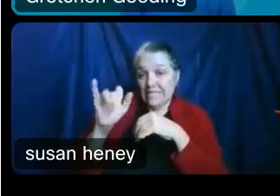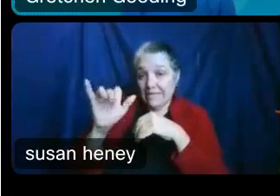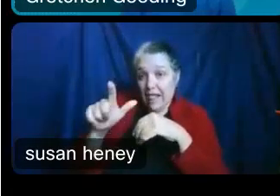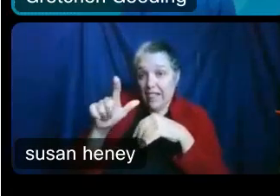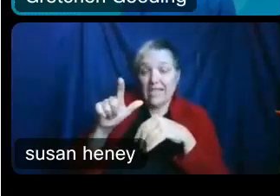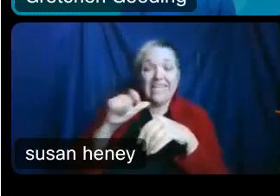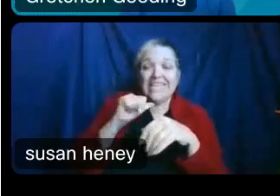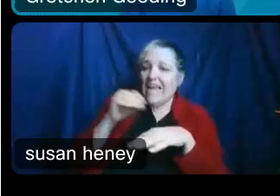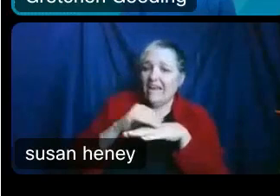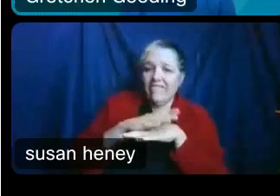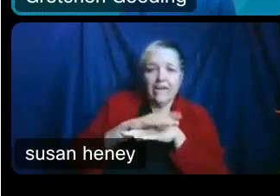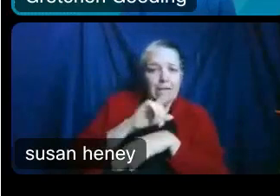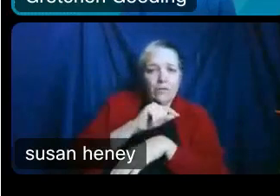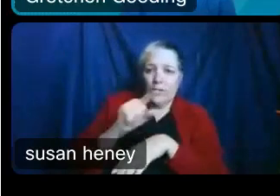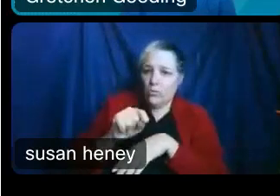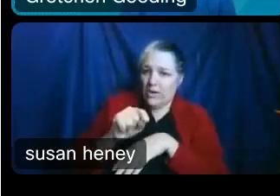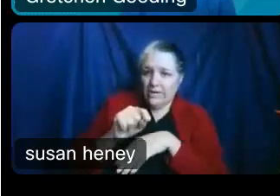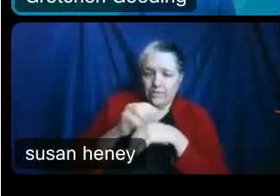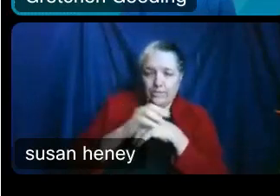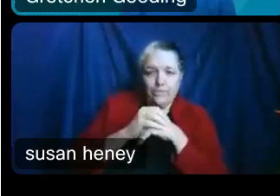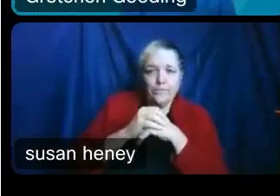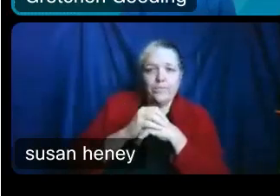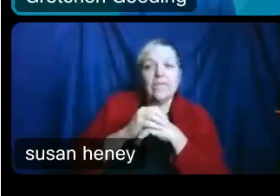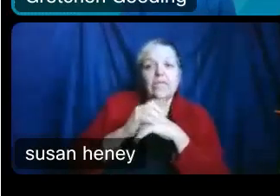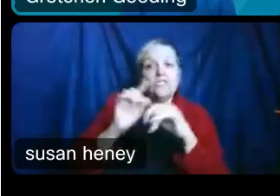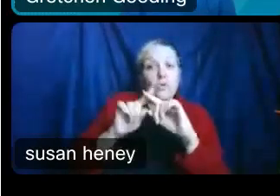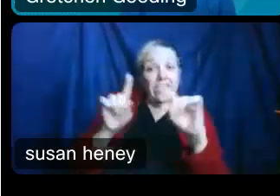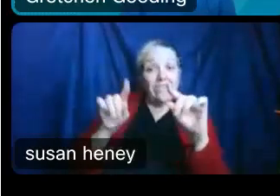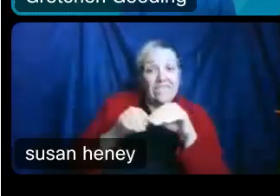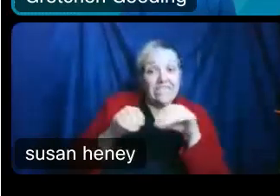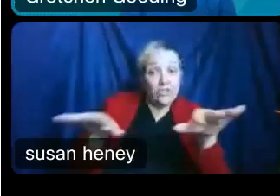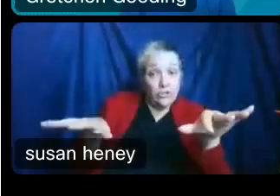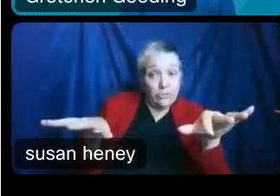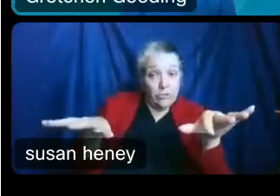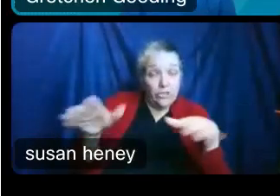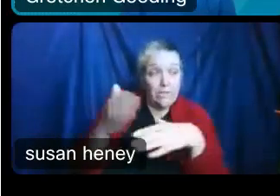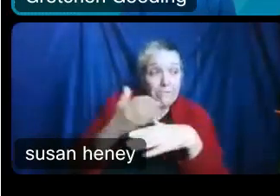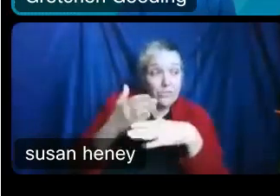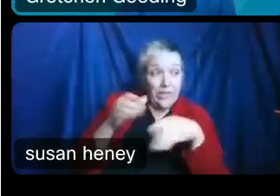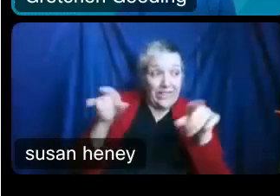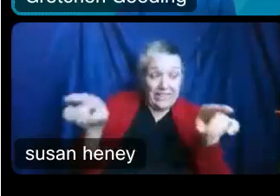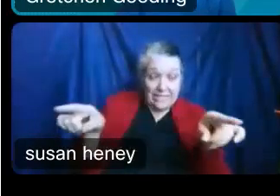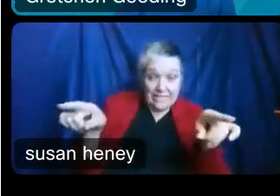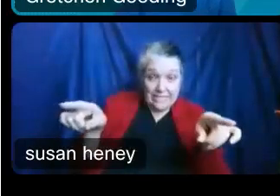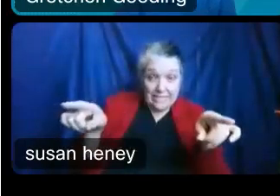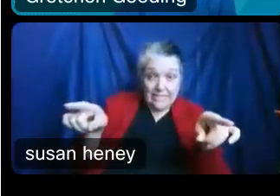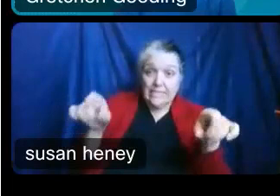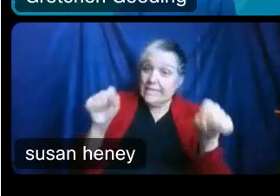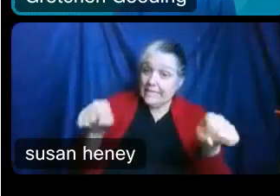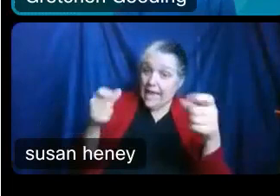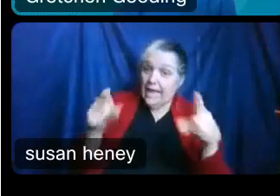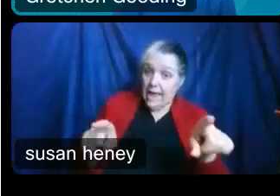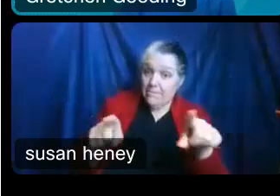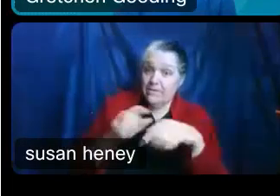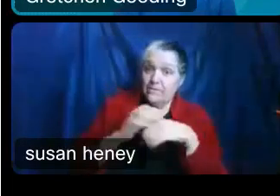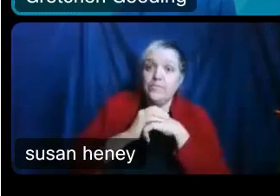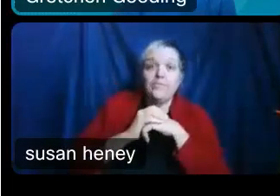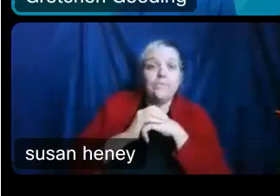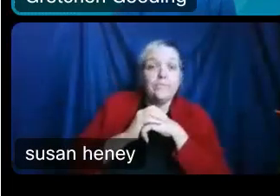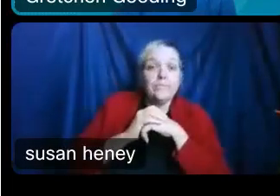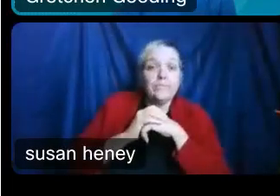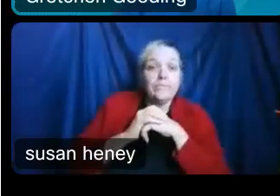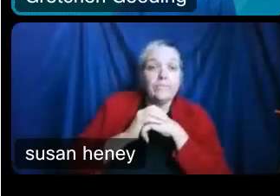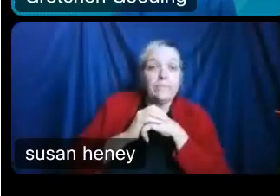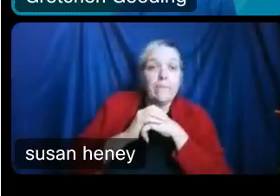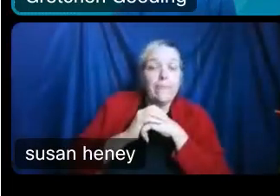by the 2020 census. So, differences and distributions between these two datasets may exist.